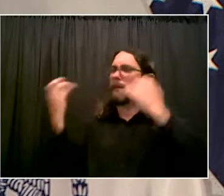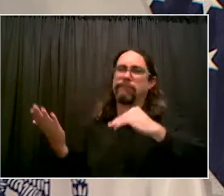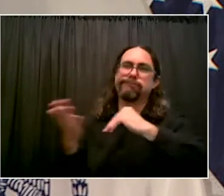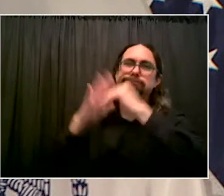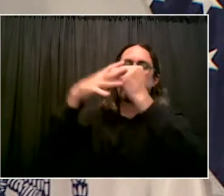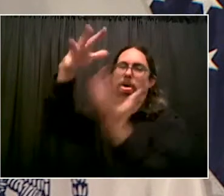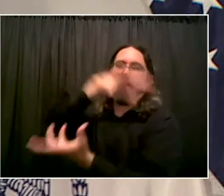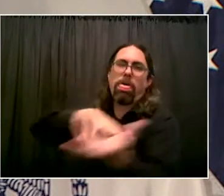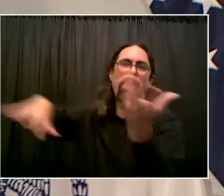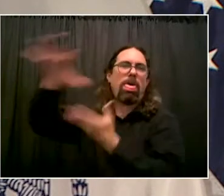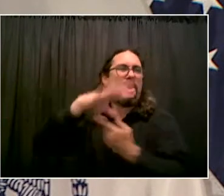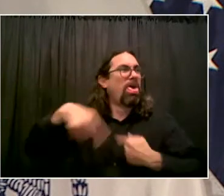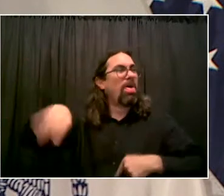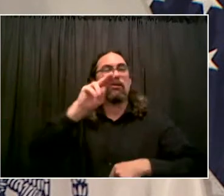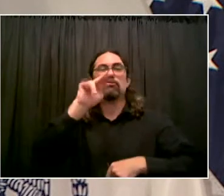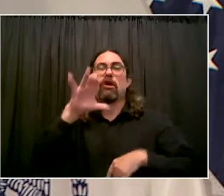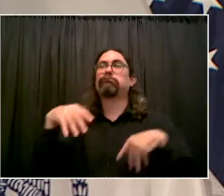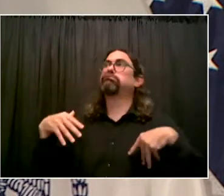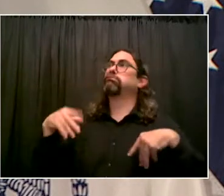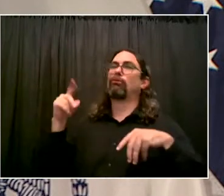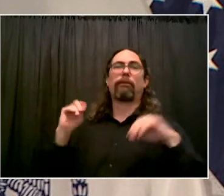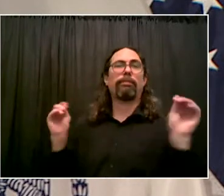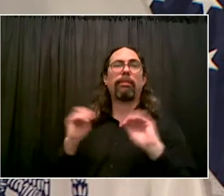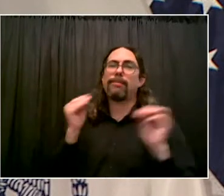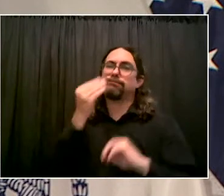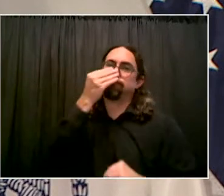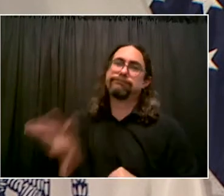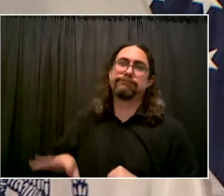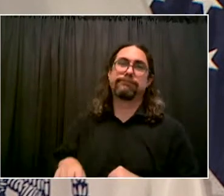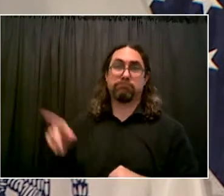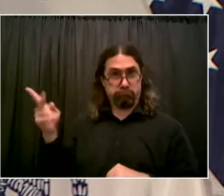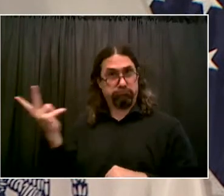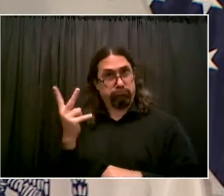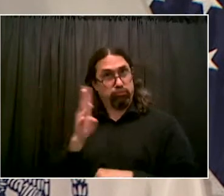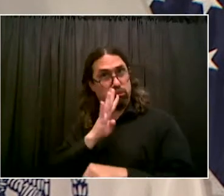VIOLENCE, DO YO U THINK THAT IS FAIR ? NO I DON'T THINK THAT IS A